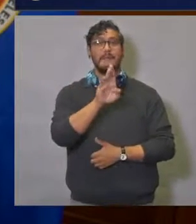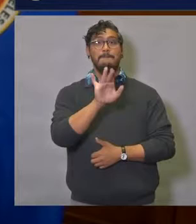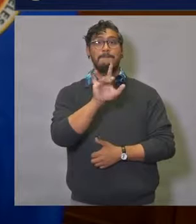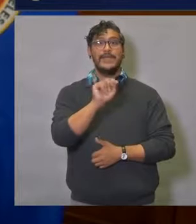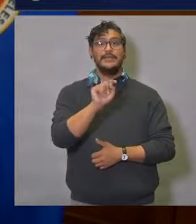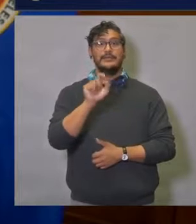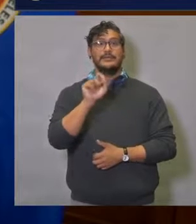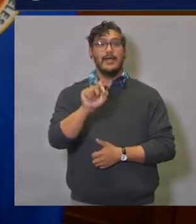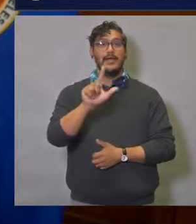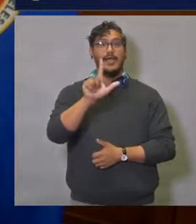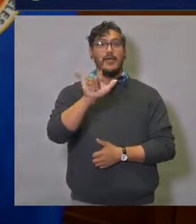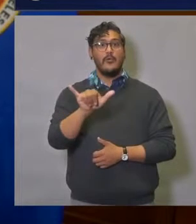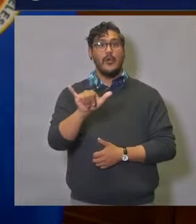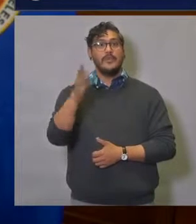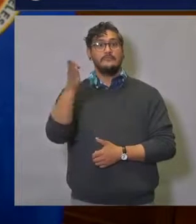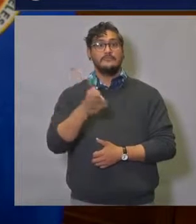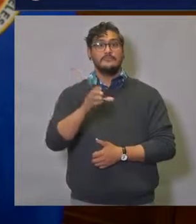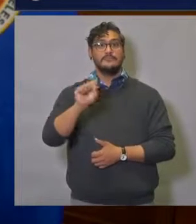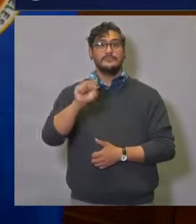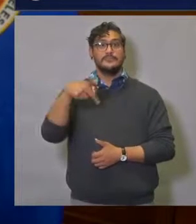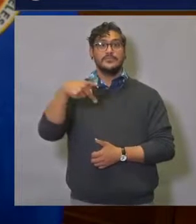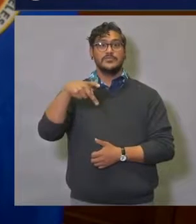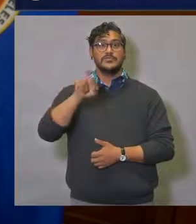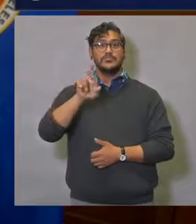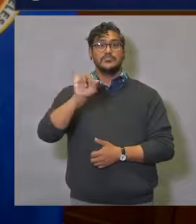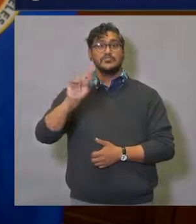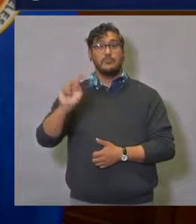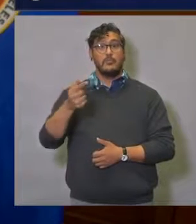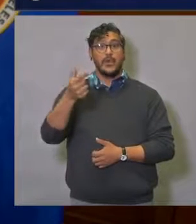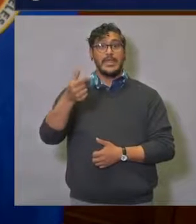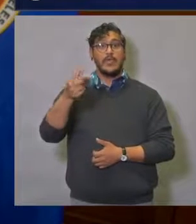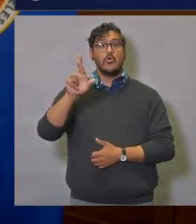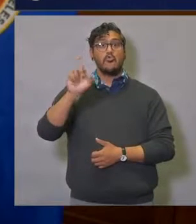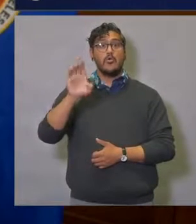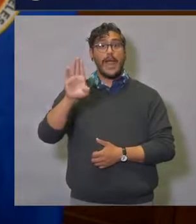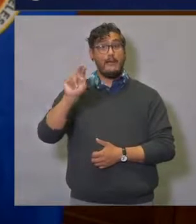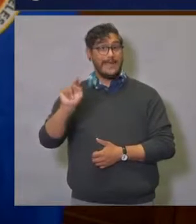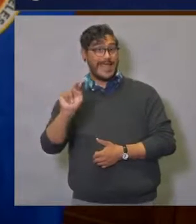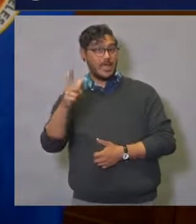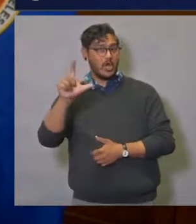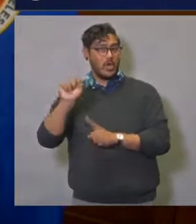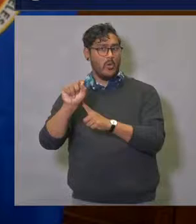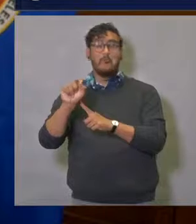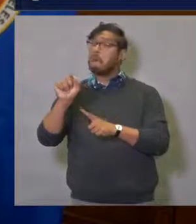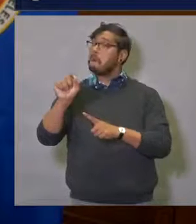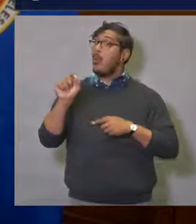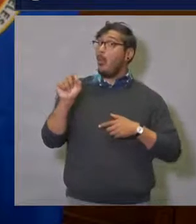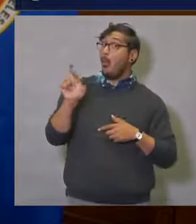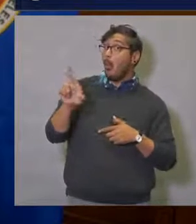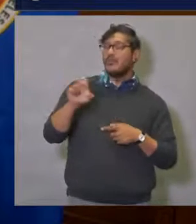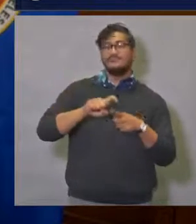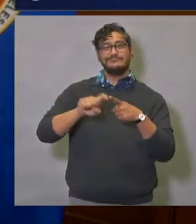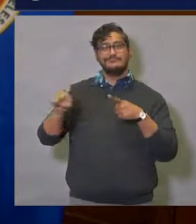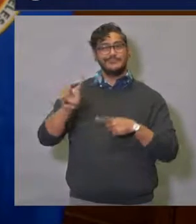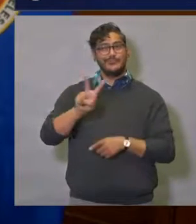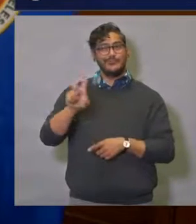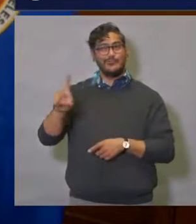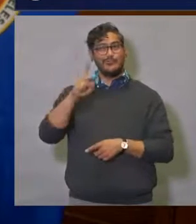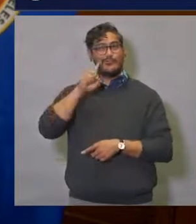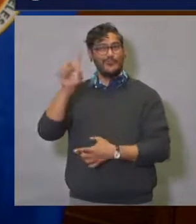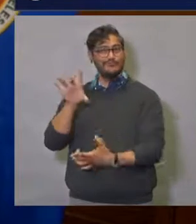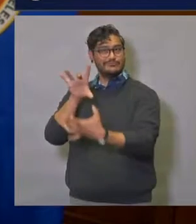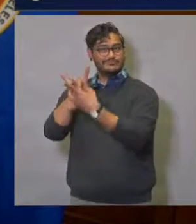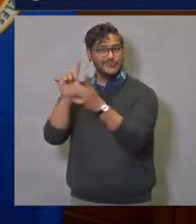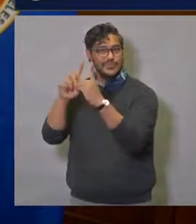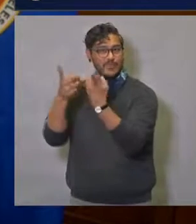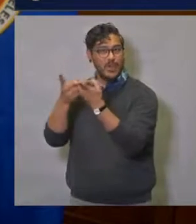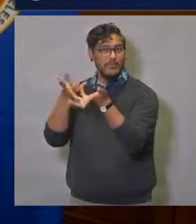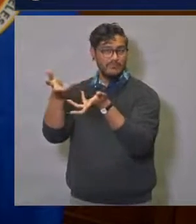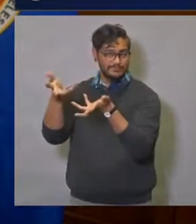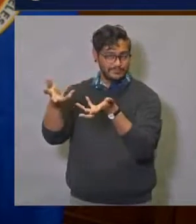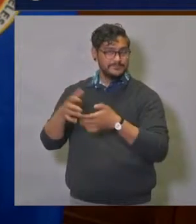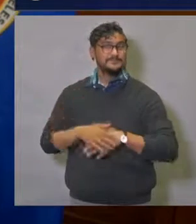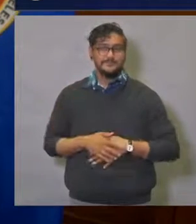VISIT BIT.LY/SPRINGGRABANDGO, OR